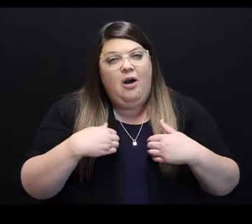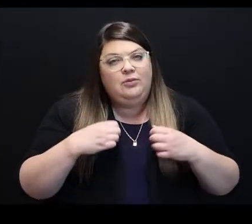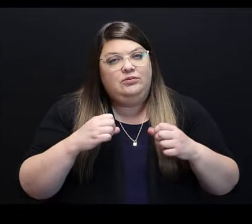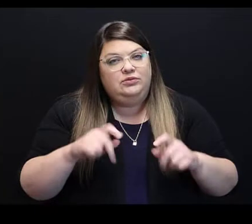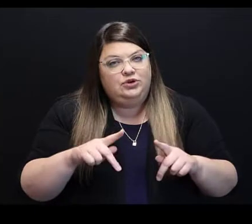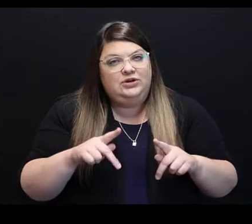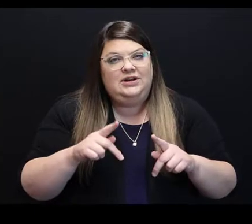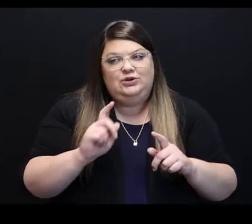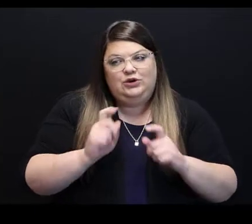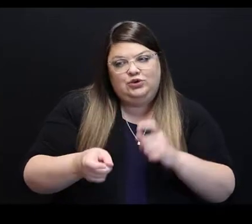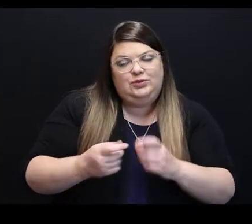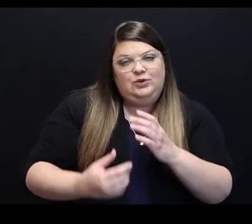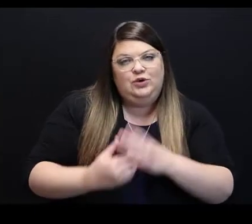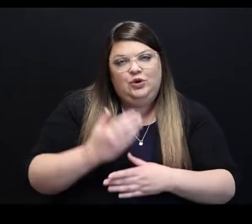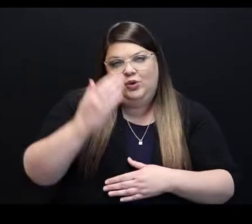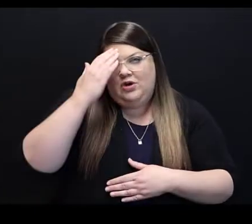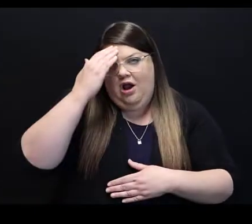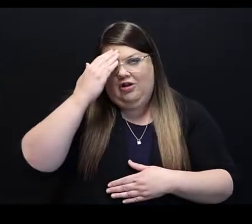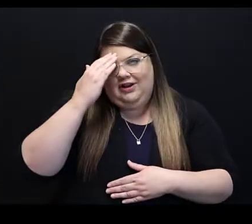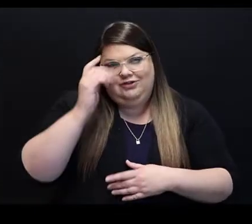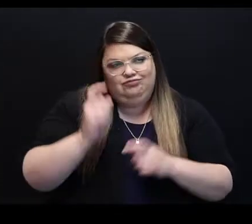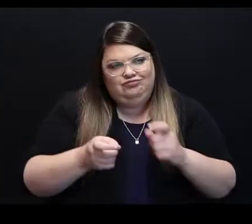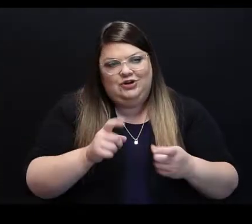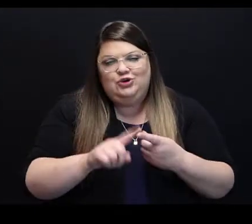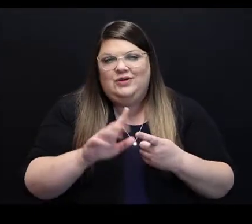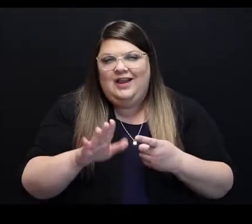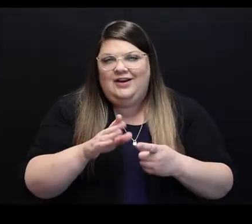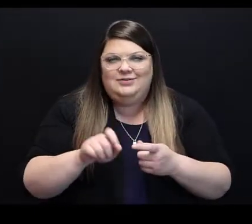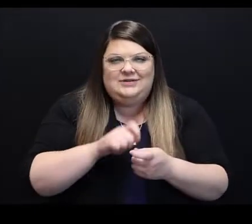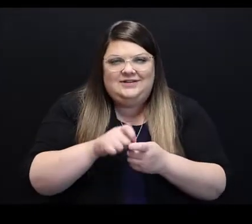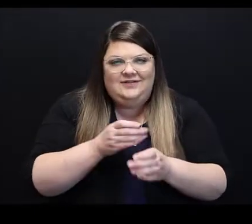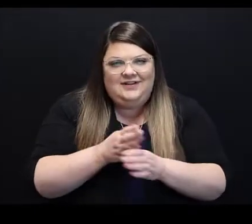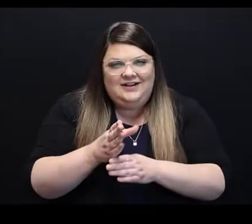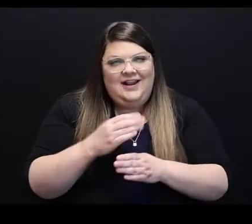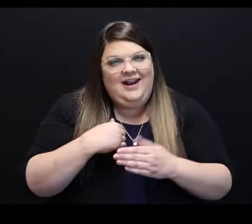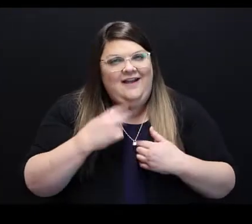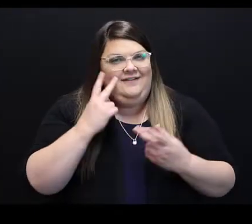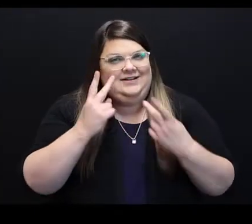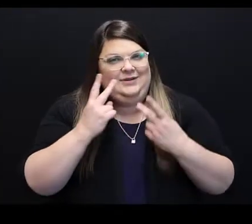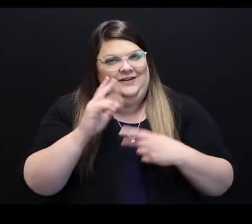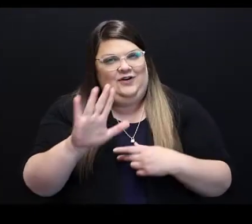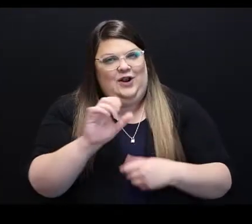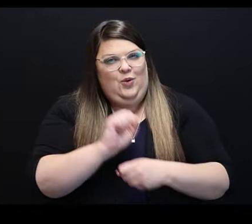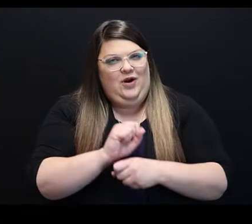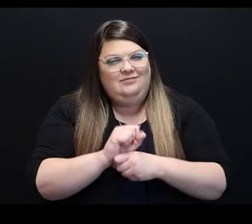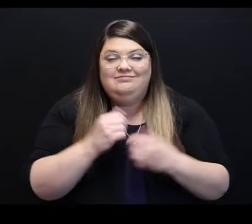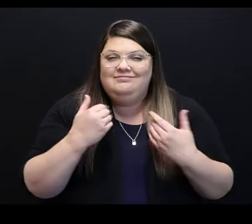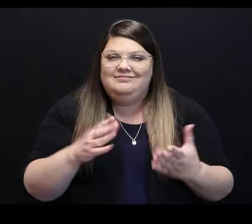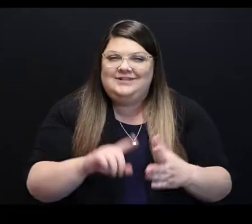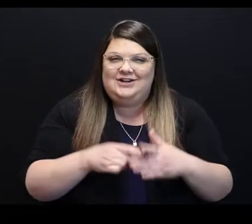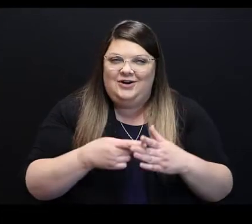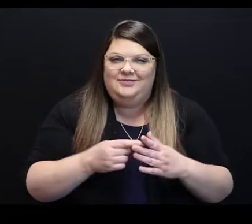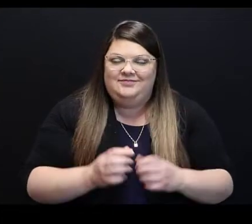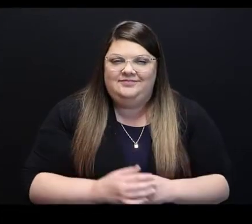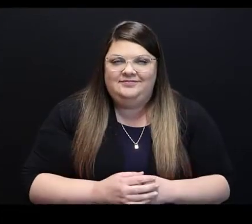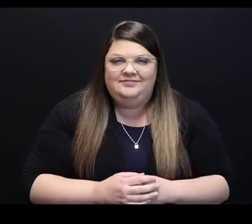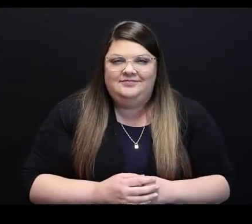new knowledge to their specific fields and gain visibility for their work let's get started.